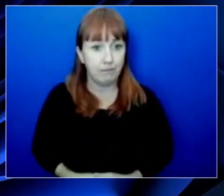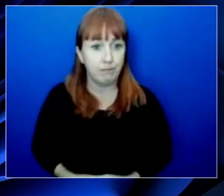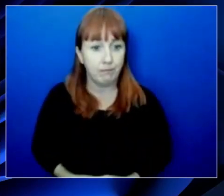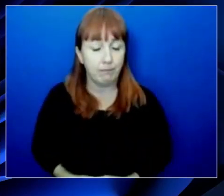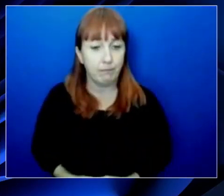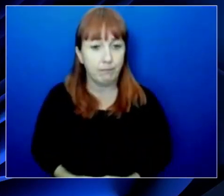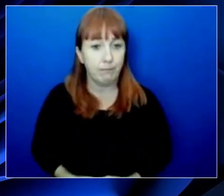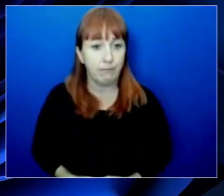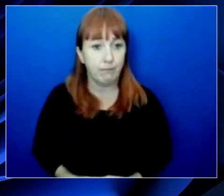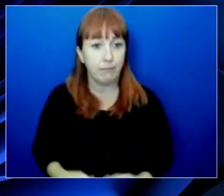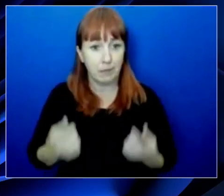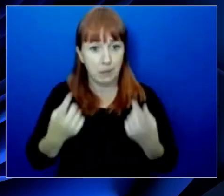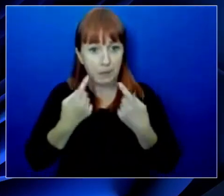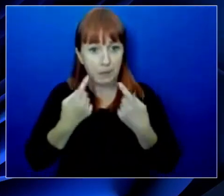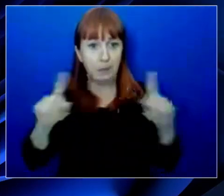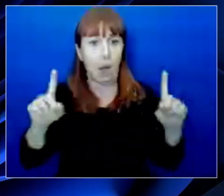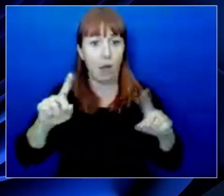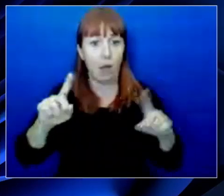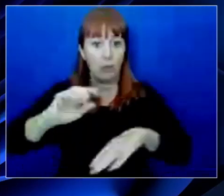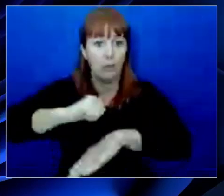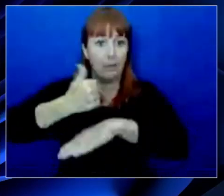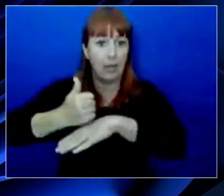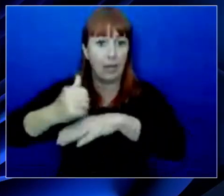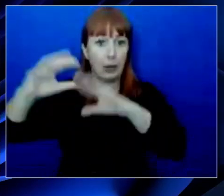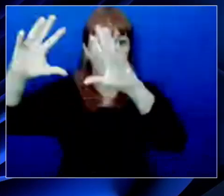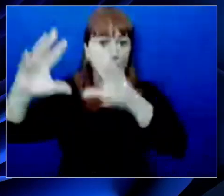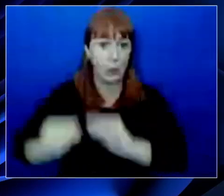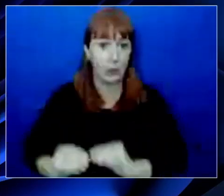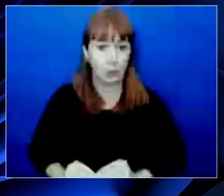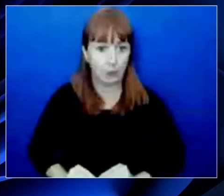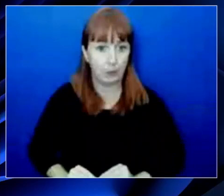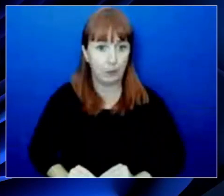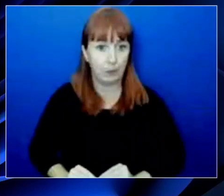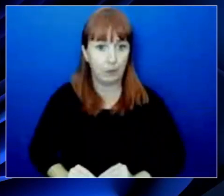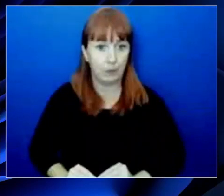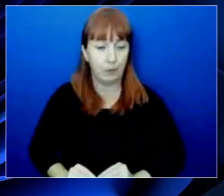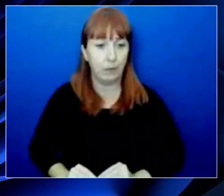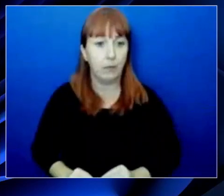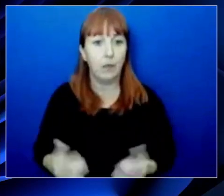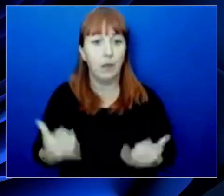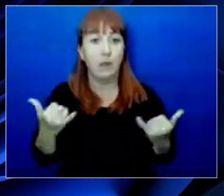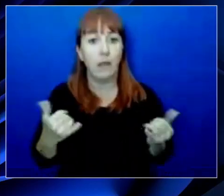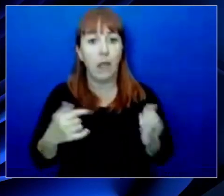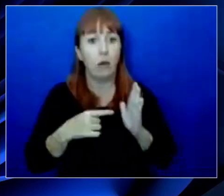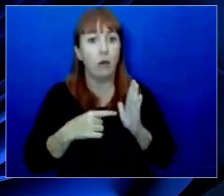and now that section of settings collapses. Now let's show you another way of being